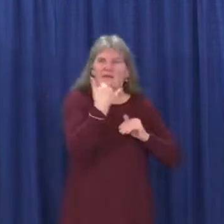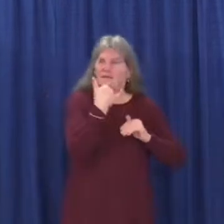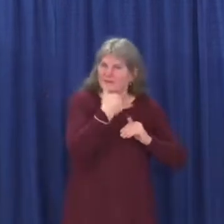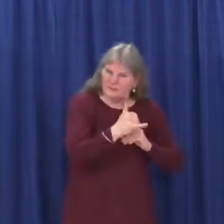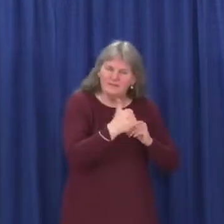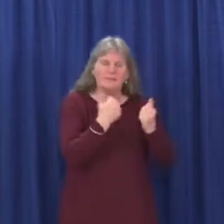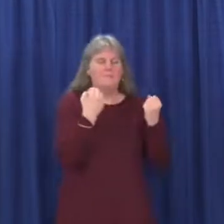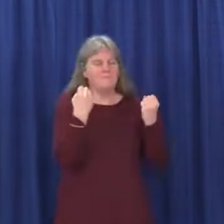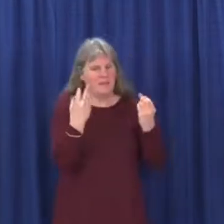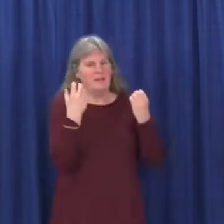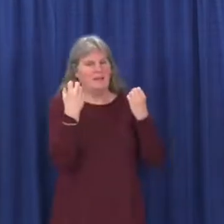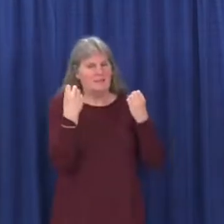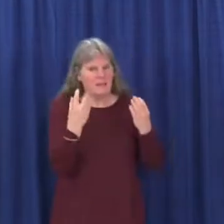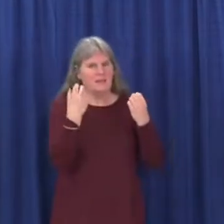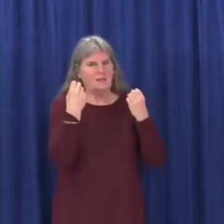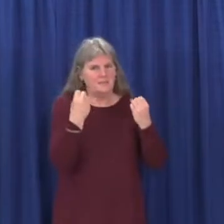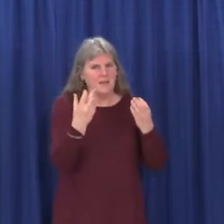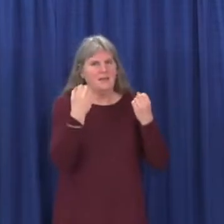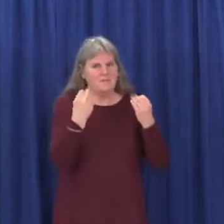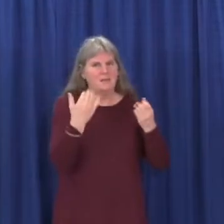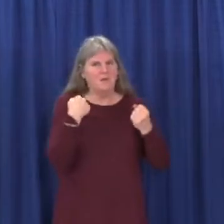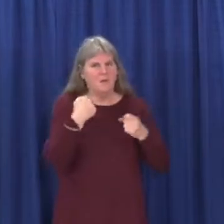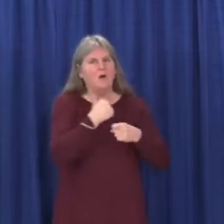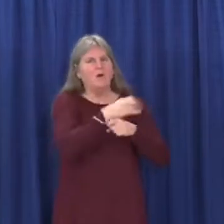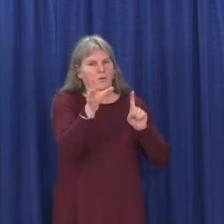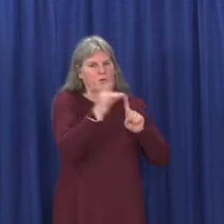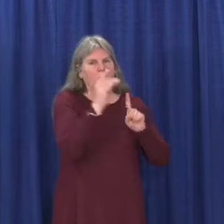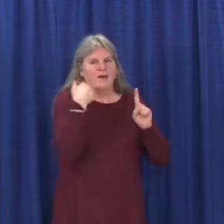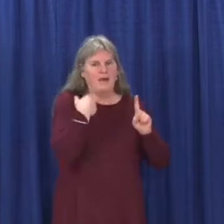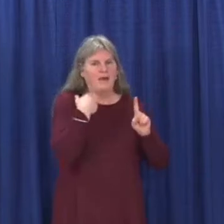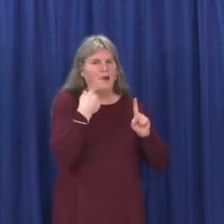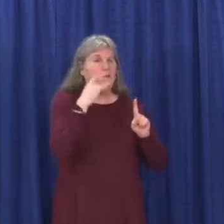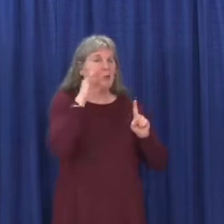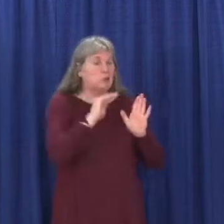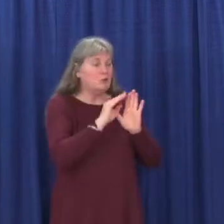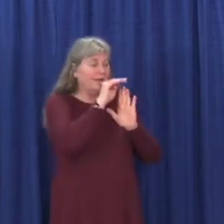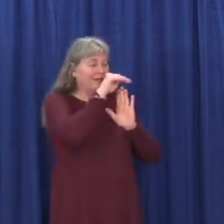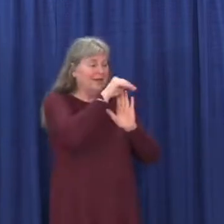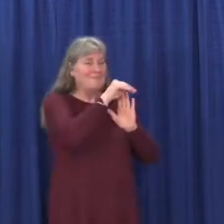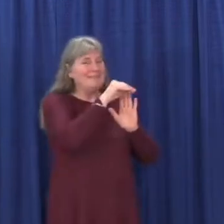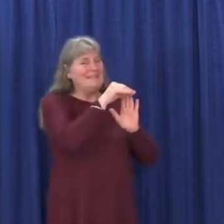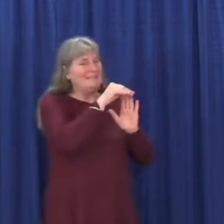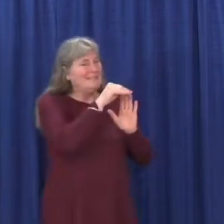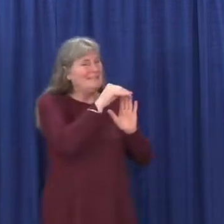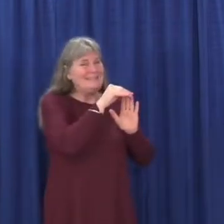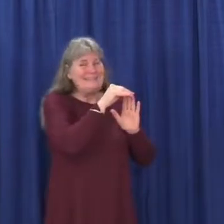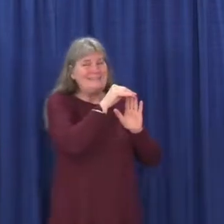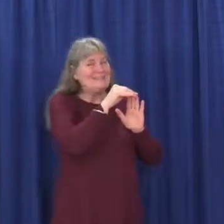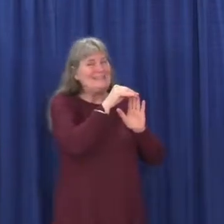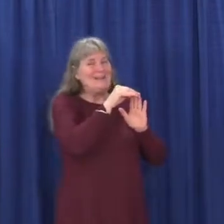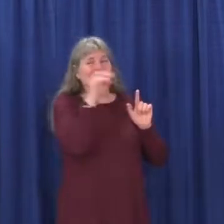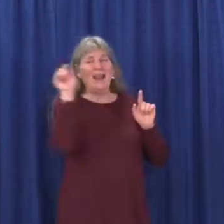We're in the peak. We're going like this. It looks like we're coming down, but we certainly are not out of this wave.